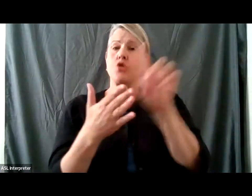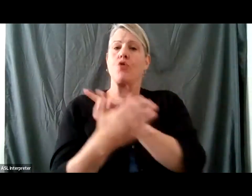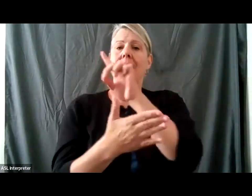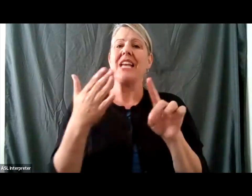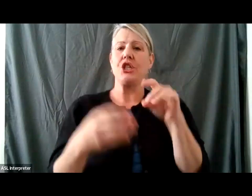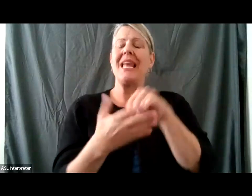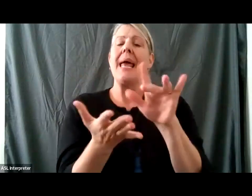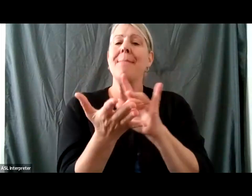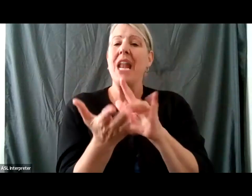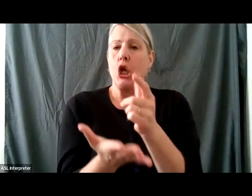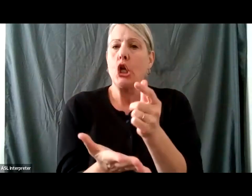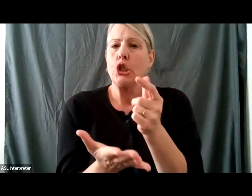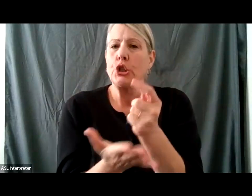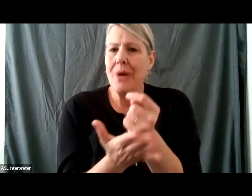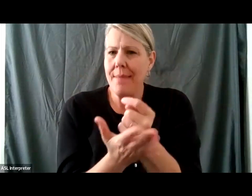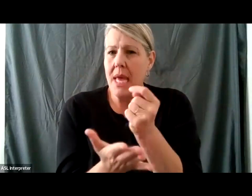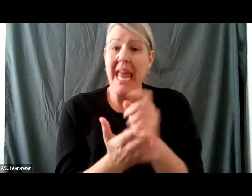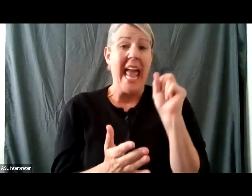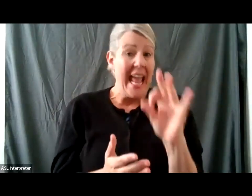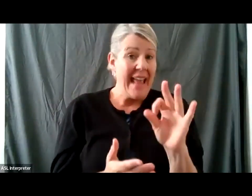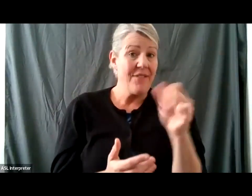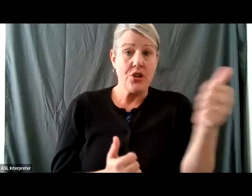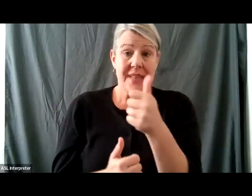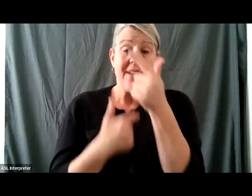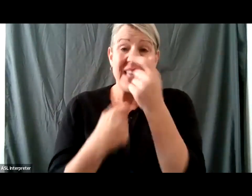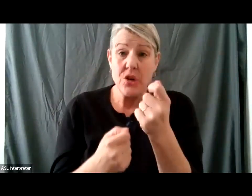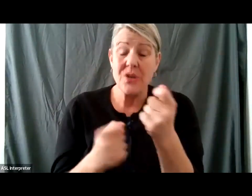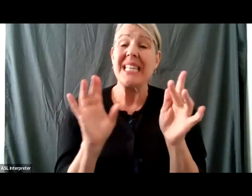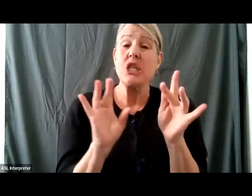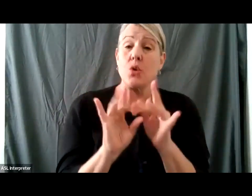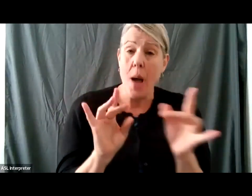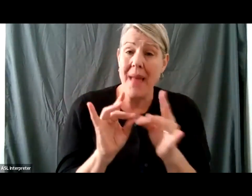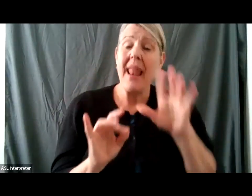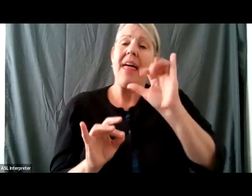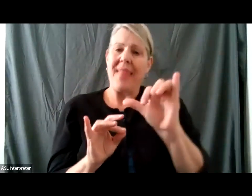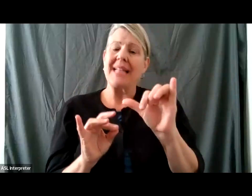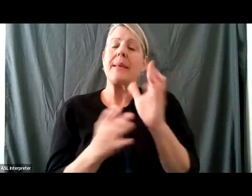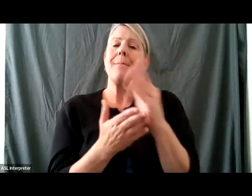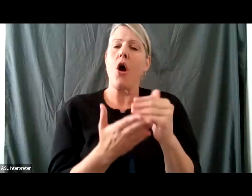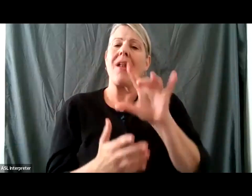For those who may be interested in commenting, this is proposed Section 84.56, Proposed Section